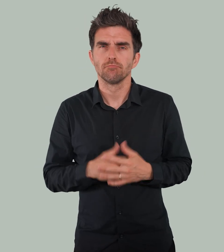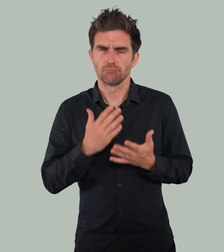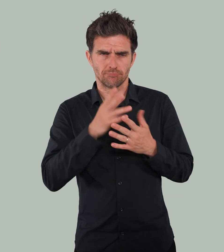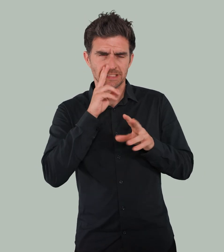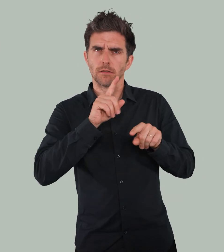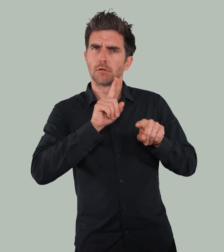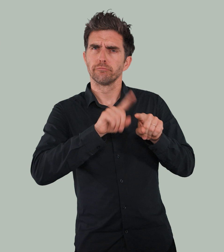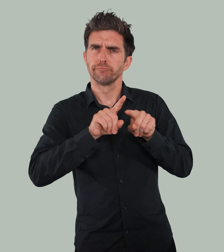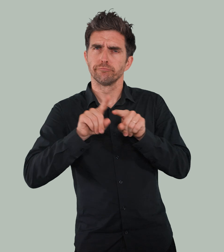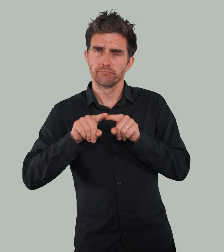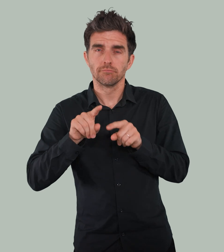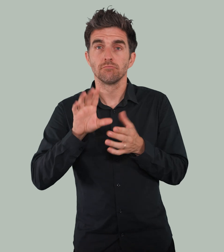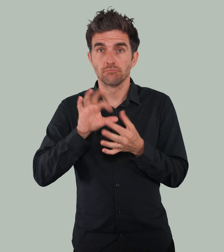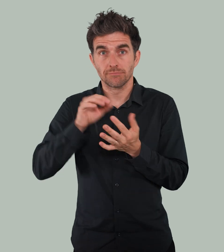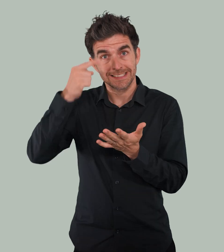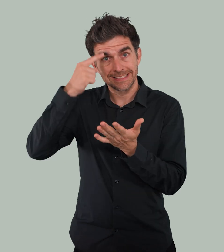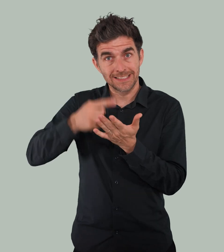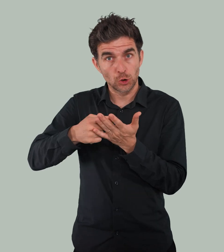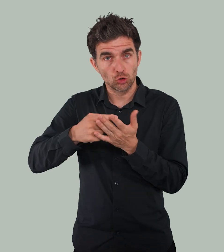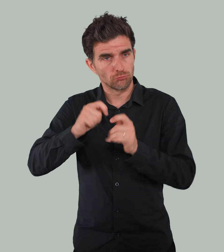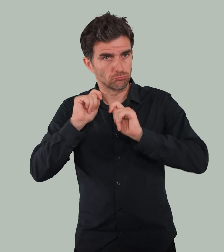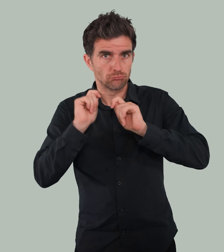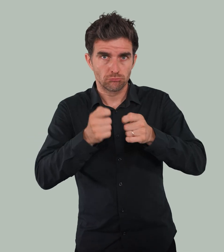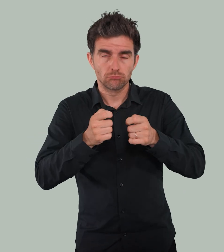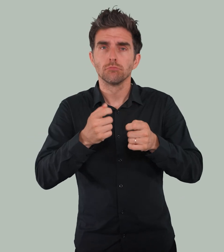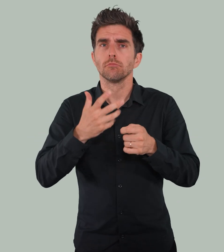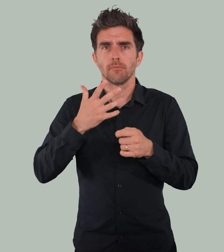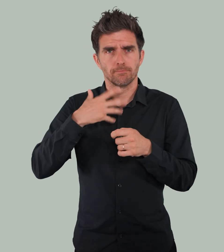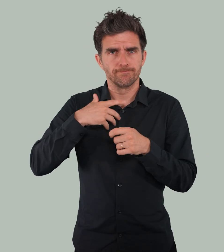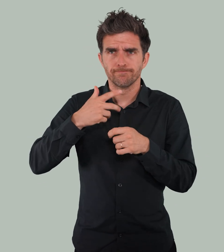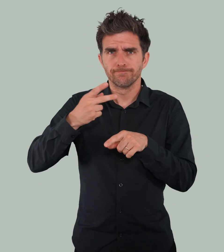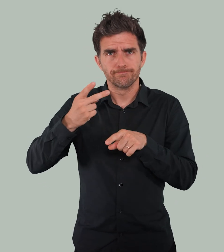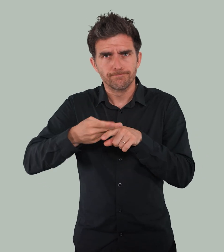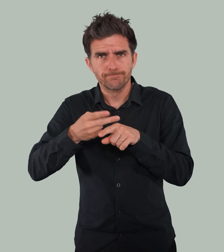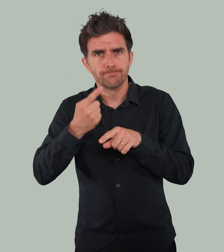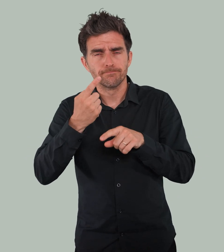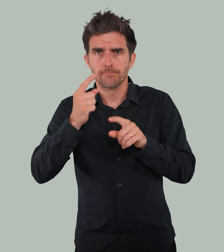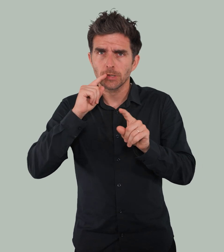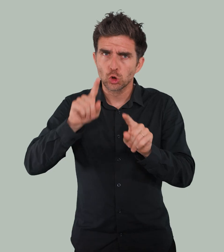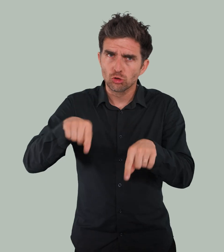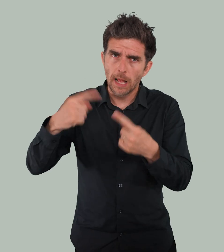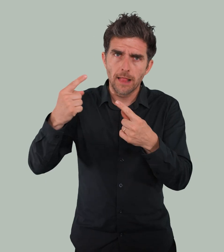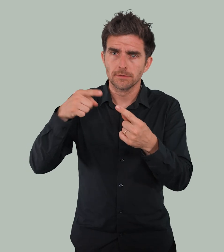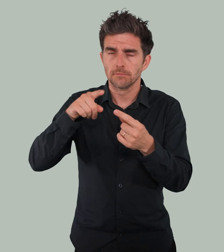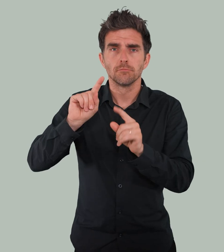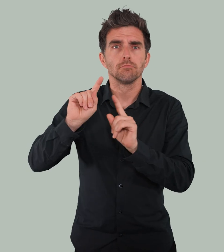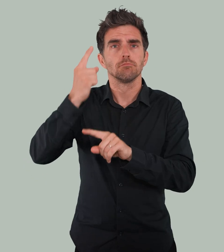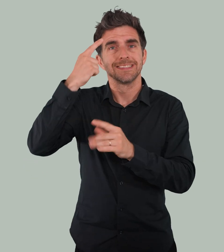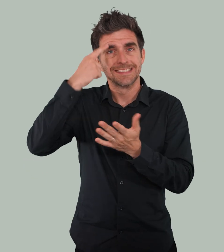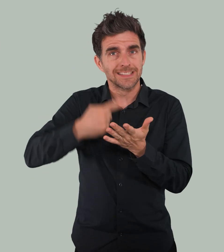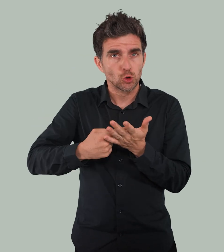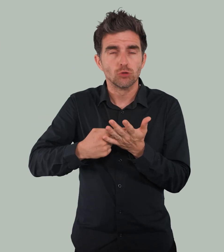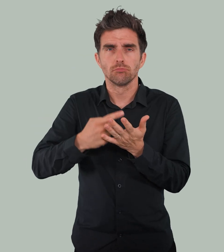Report variation in decision making and a frequent need to challenge initial decisions.